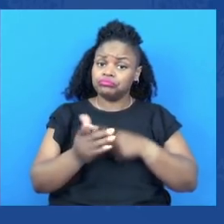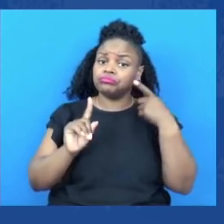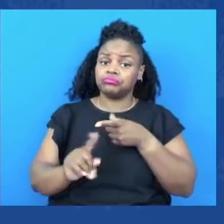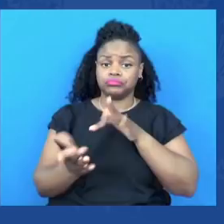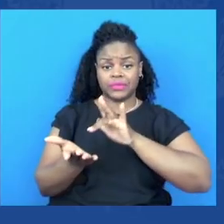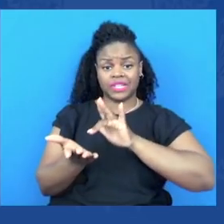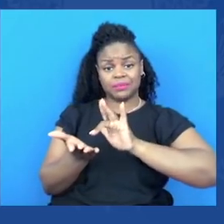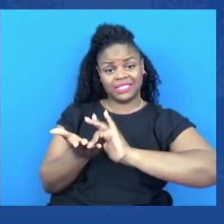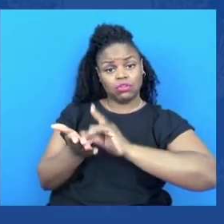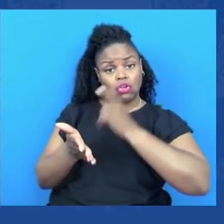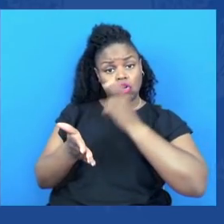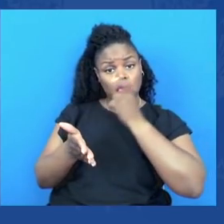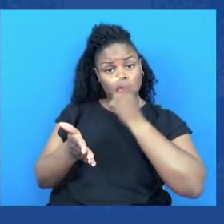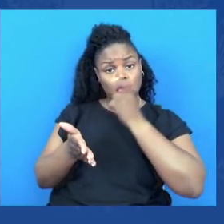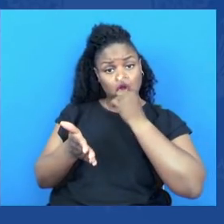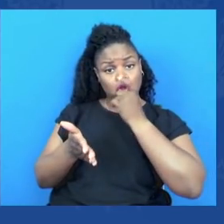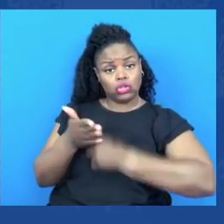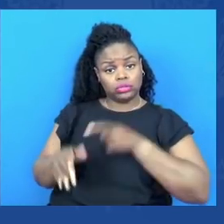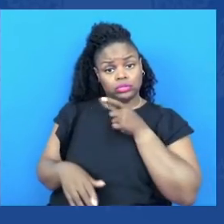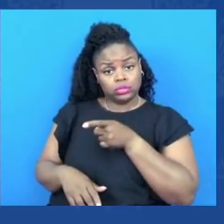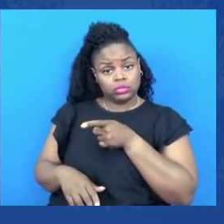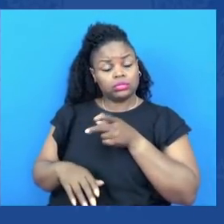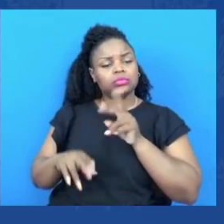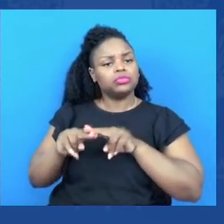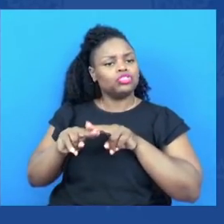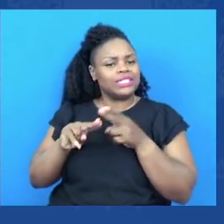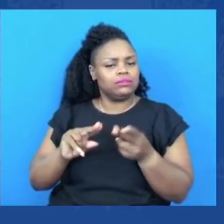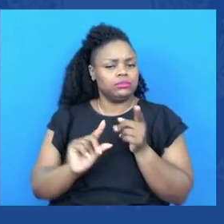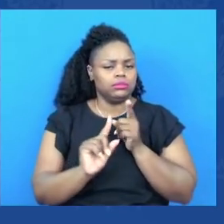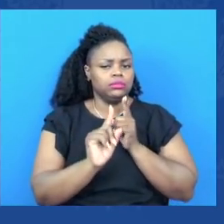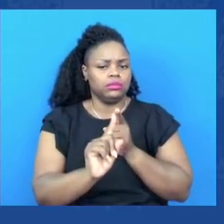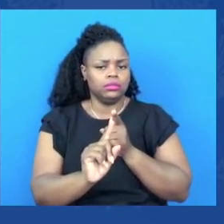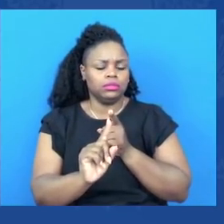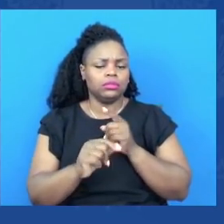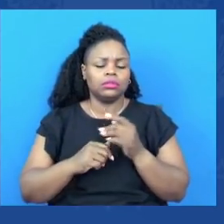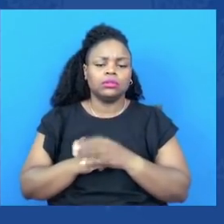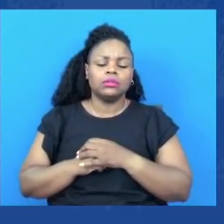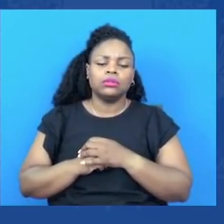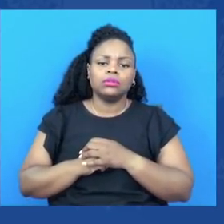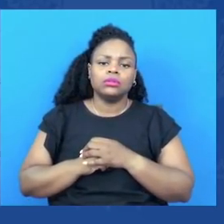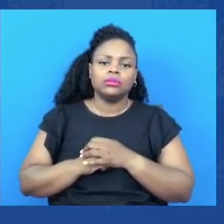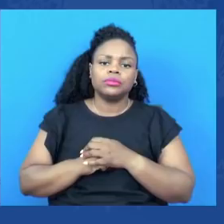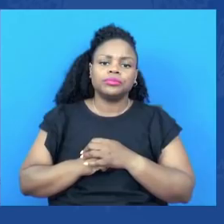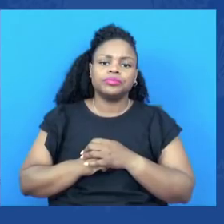Let me start by acknowledging the groundbreaking and lifesaving work that many pharmaceutical companies are doing.